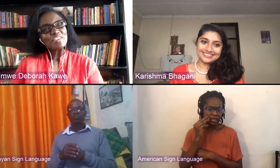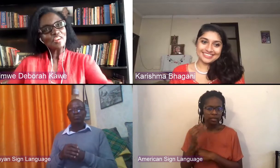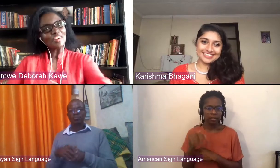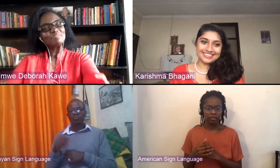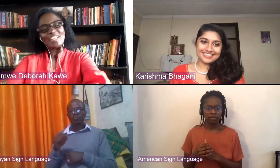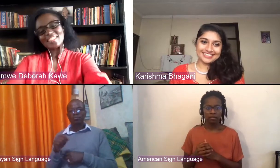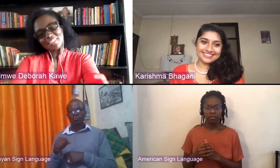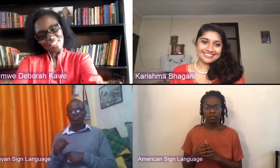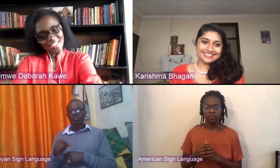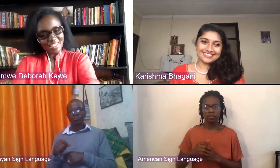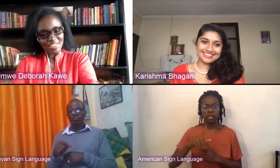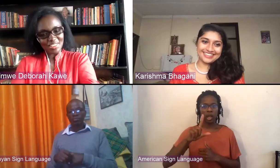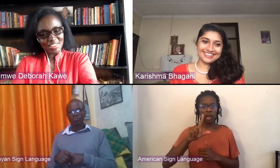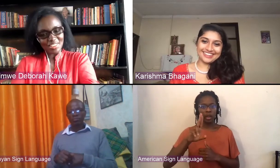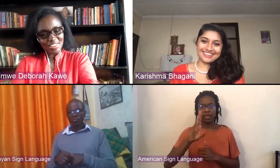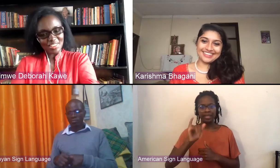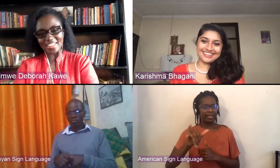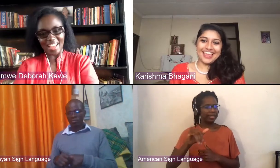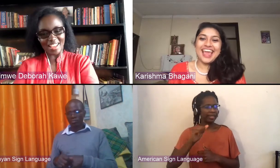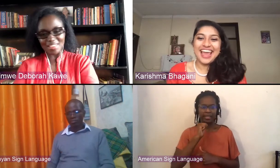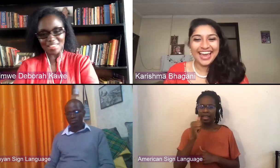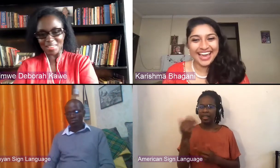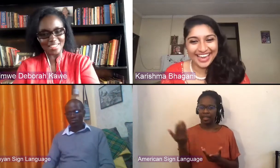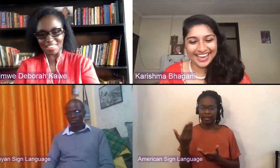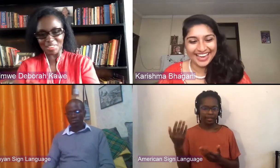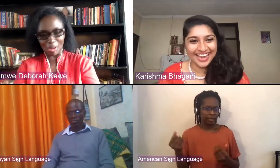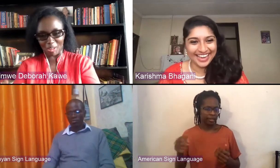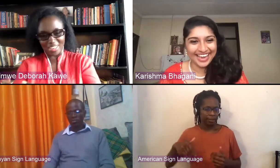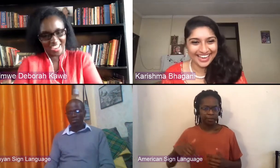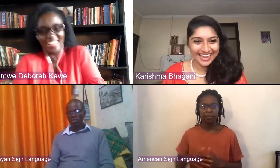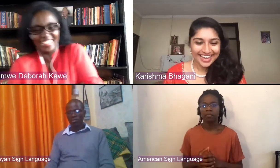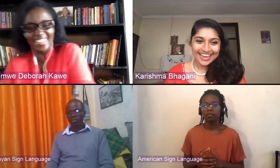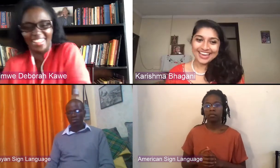You know it's interesting you said that I didn't know it was a tall order .